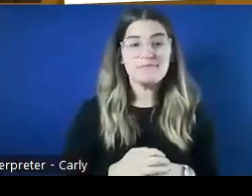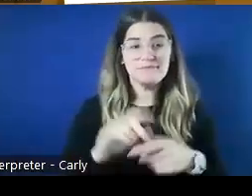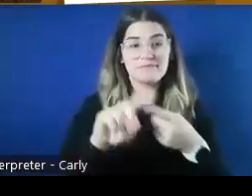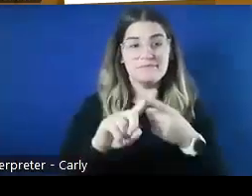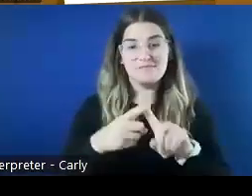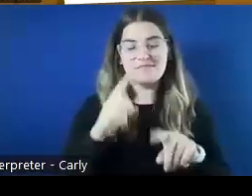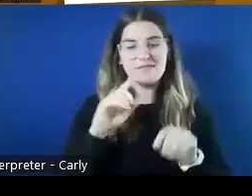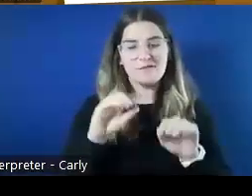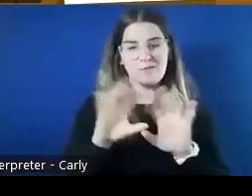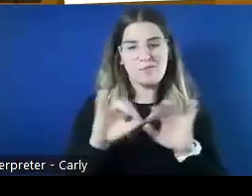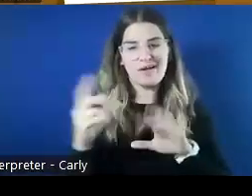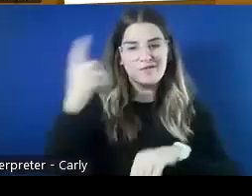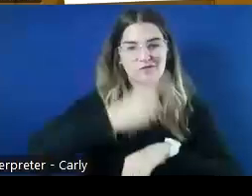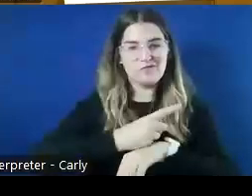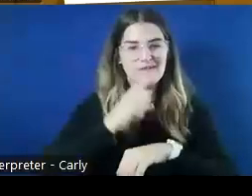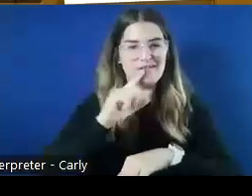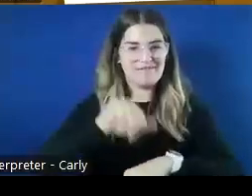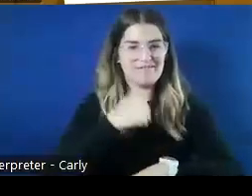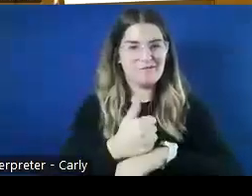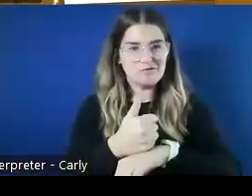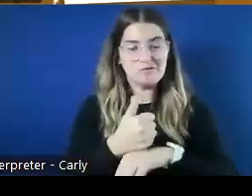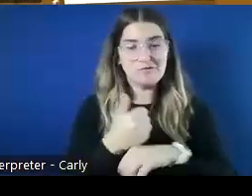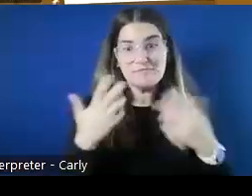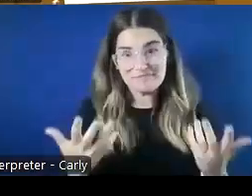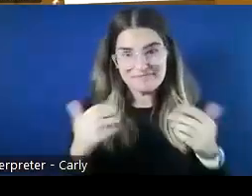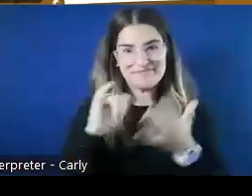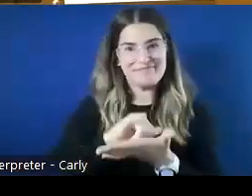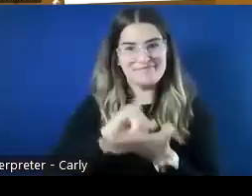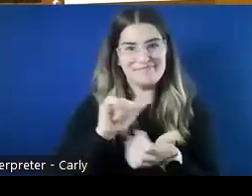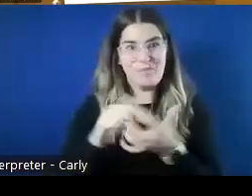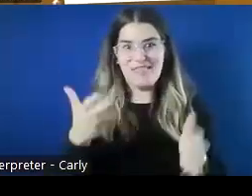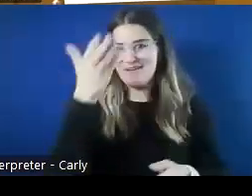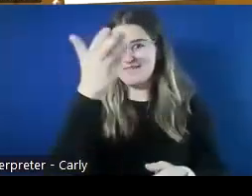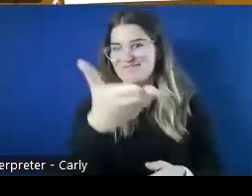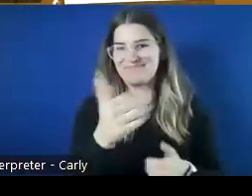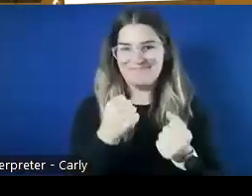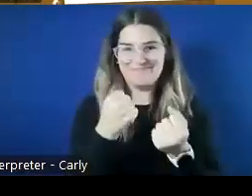Foundation as the name of the service implies none of this would be possible without their generosity